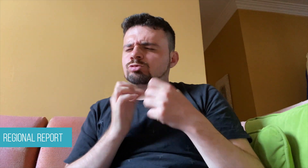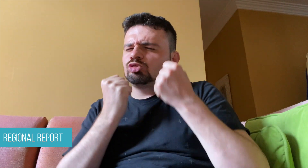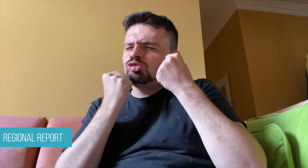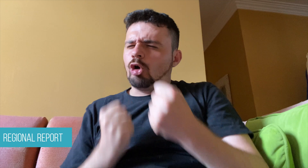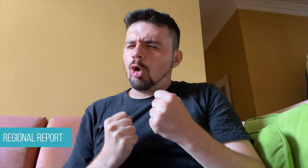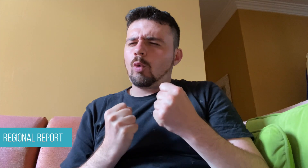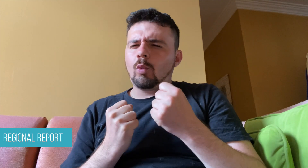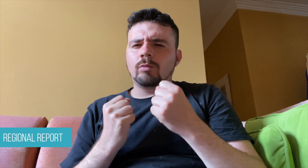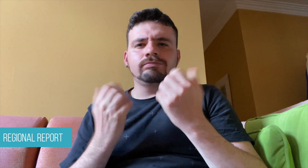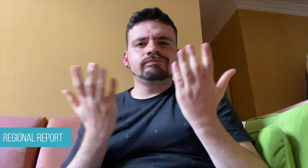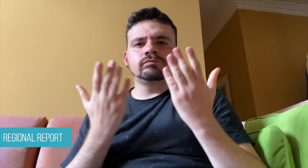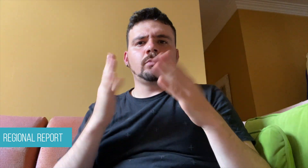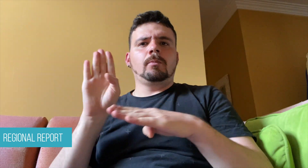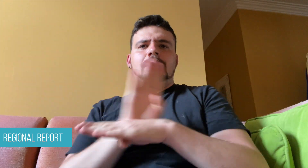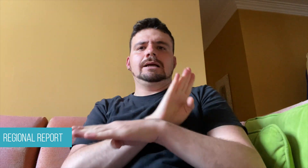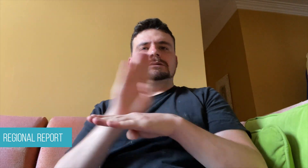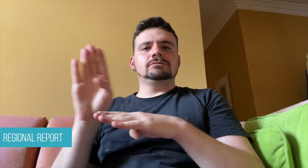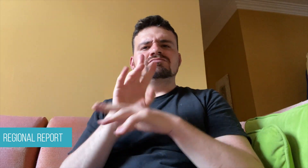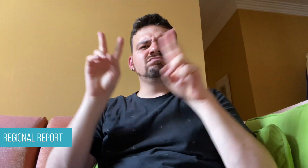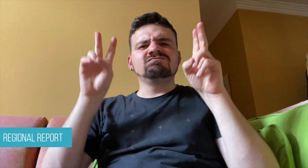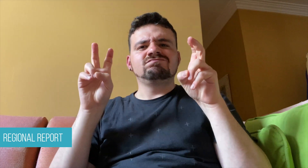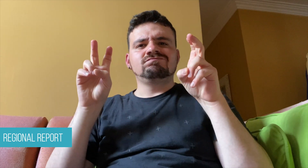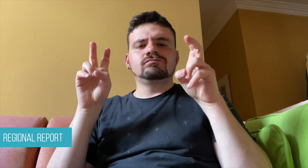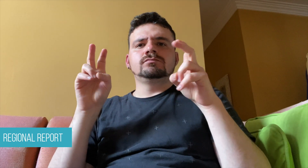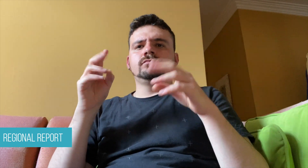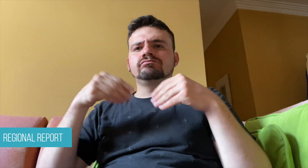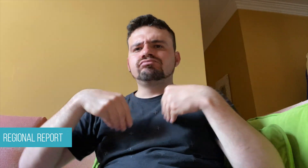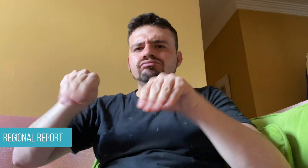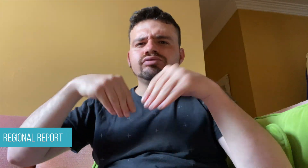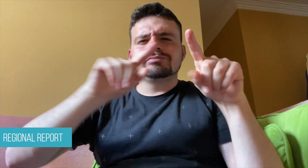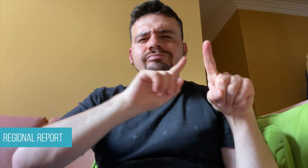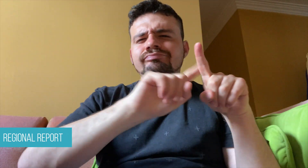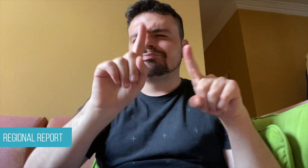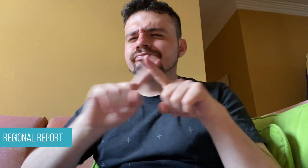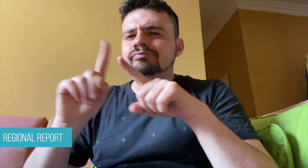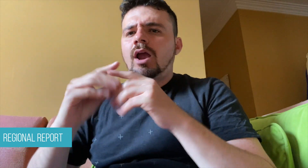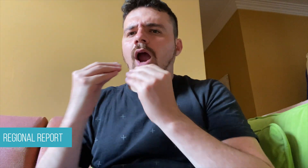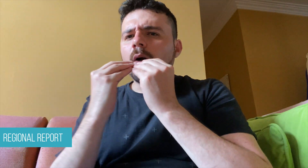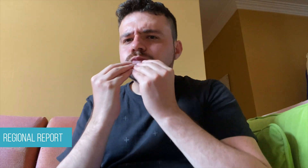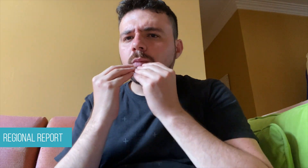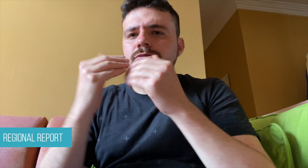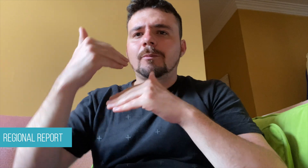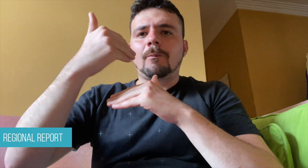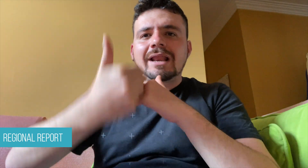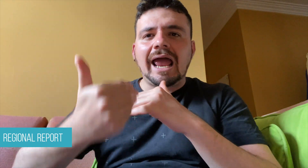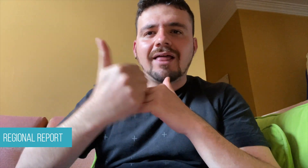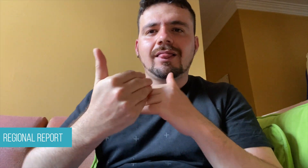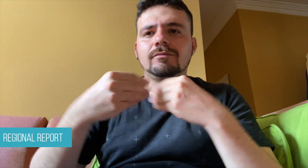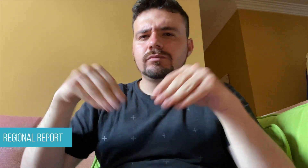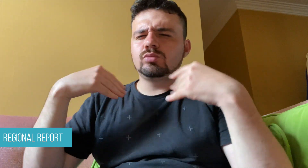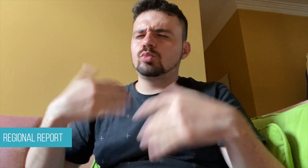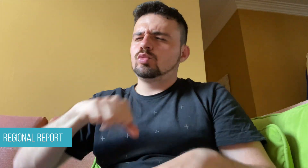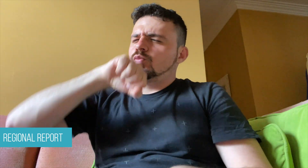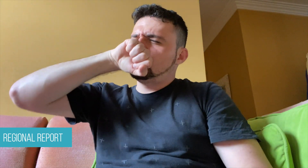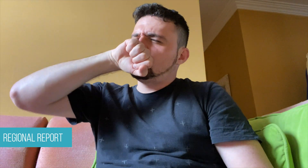He started selling different kinds of bakery goods and he loved it.